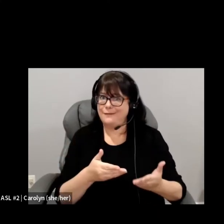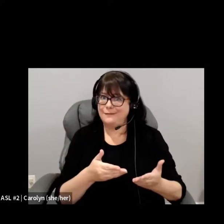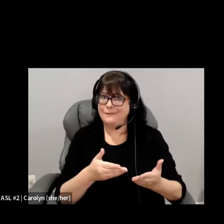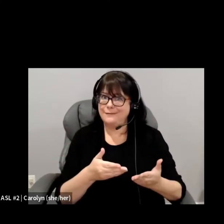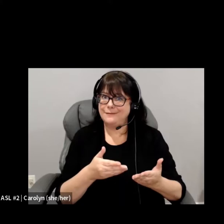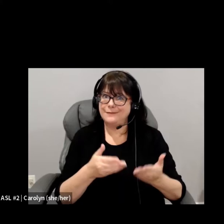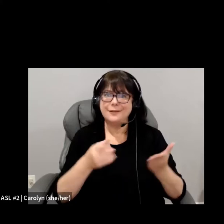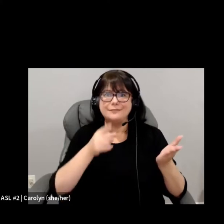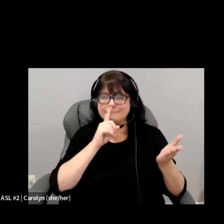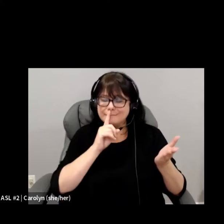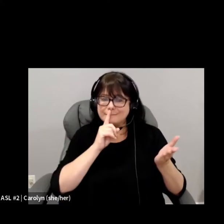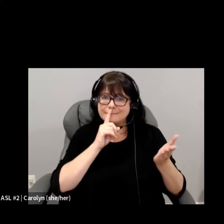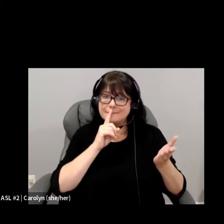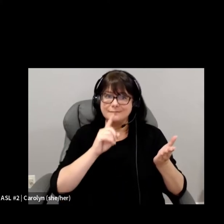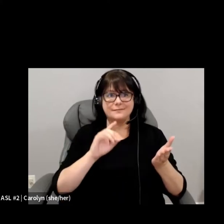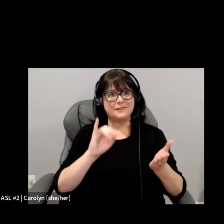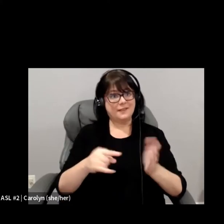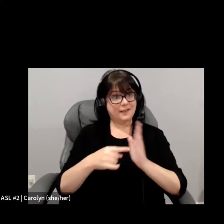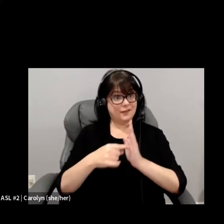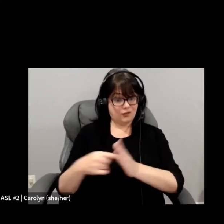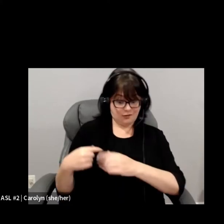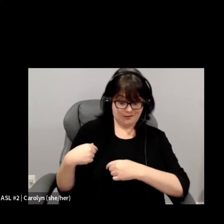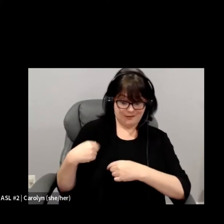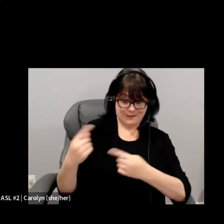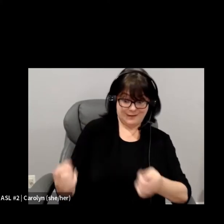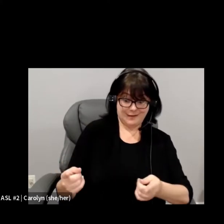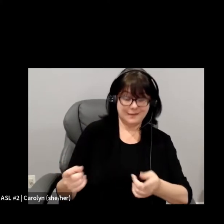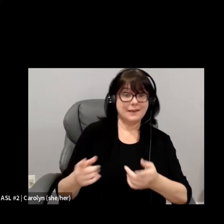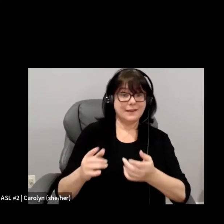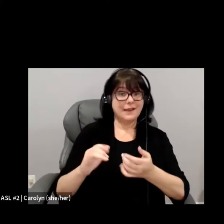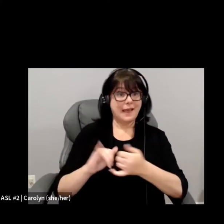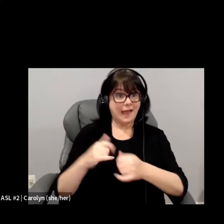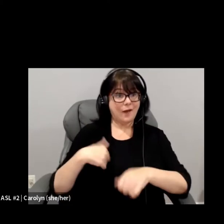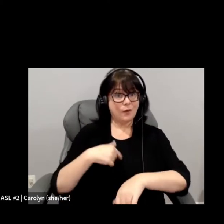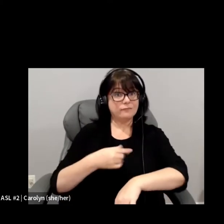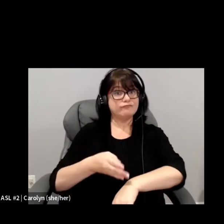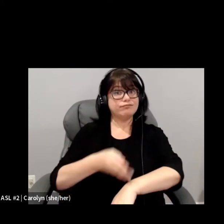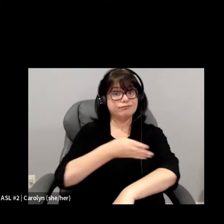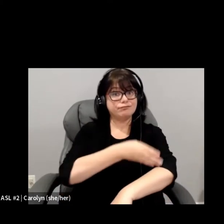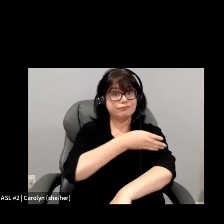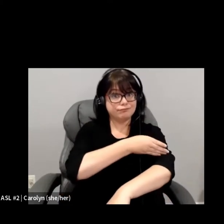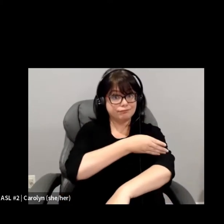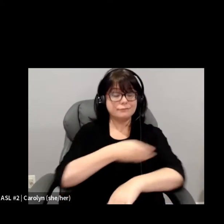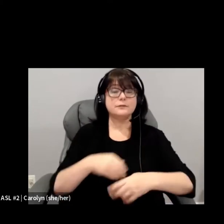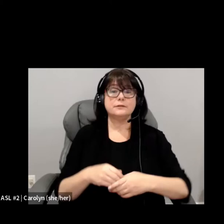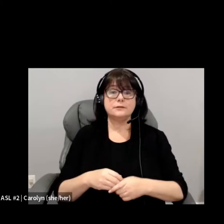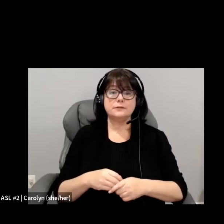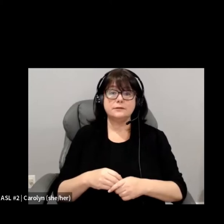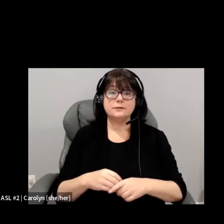THE PROMISE OF INTEGRATION ENVISIONED IN THE NEW CODE REALLY ONLY CRYSTALLIZED, I WOULD